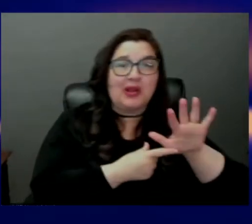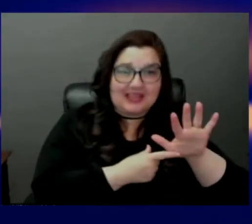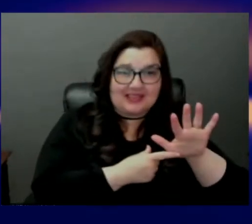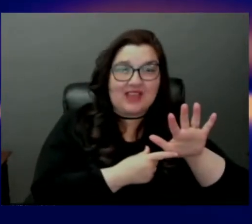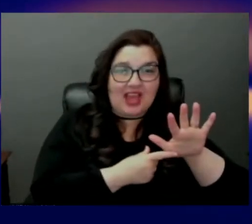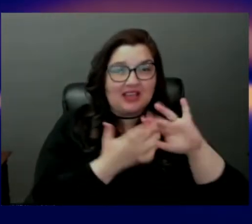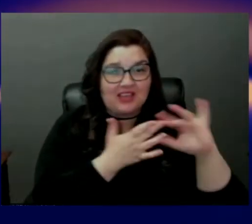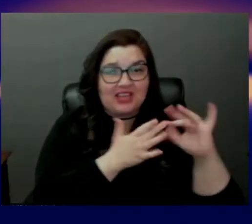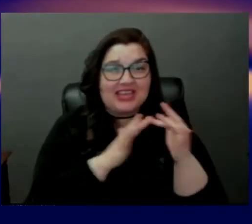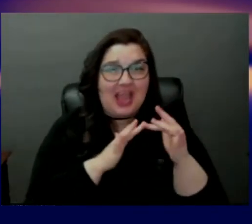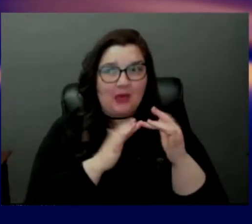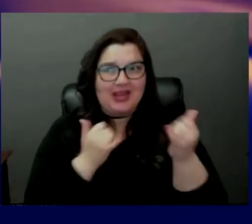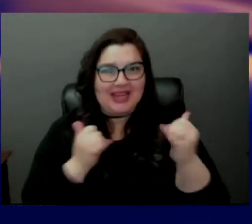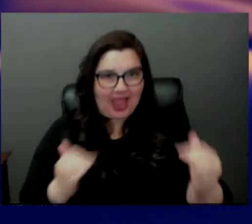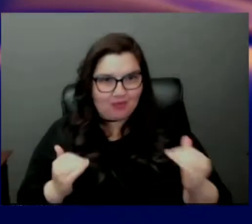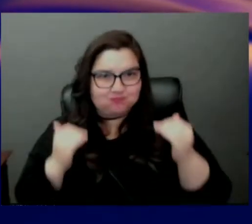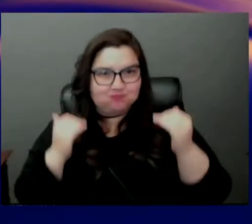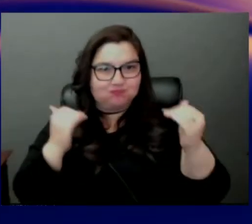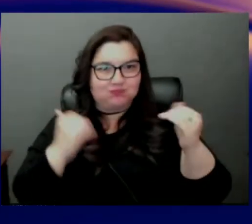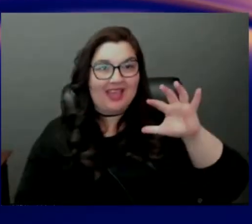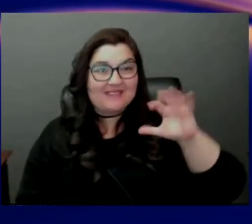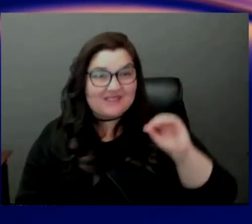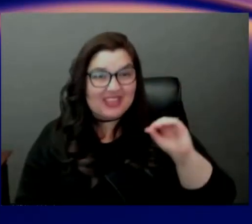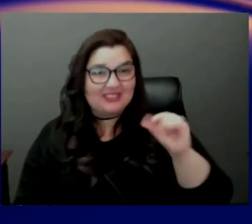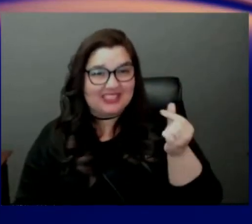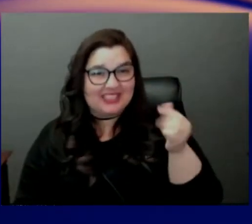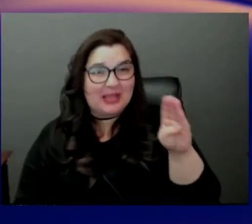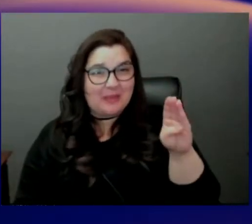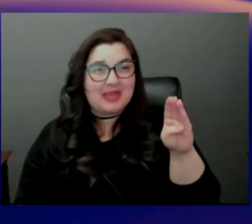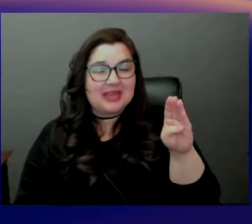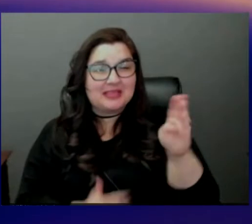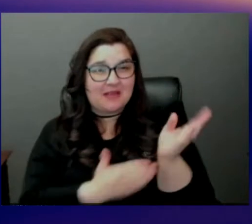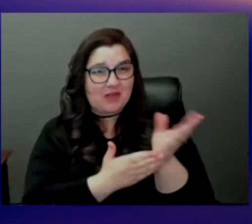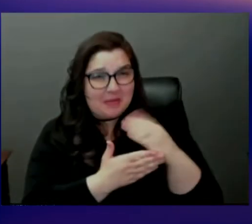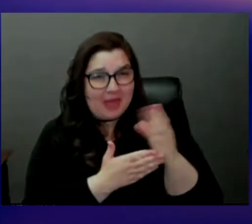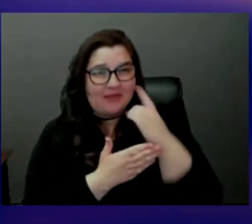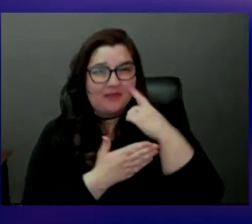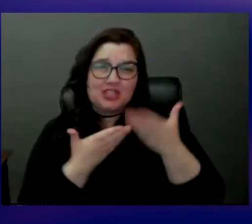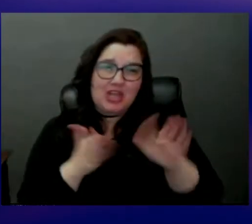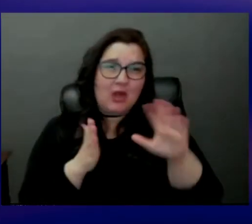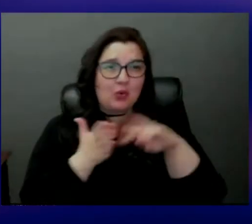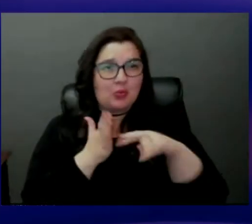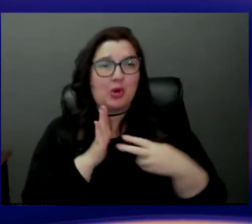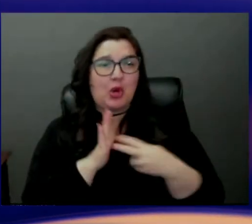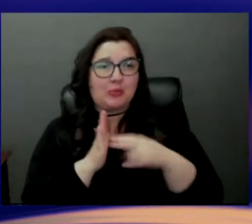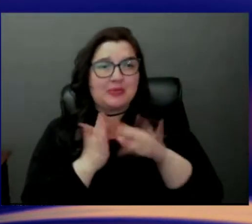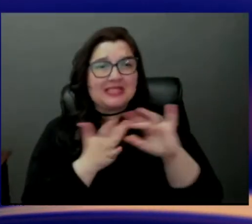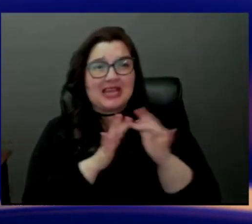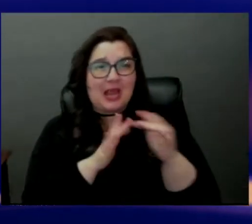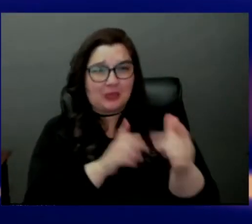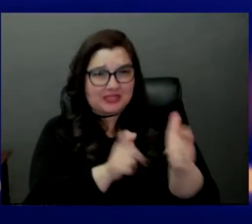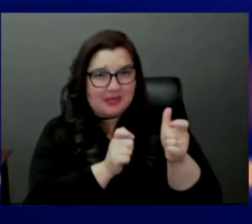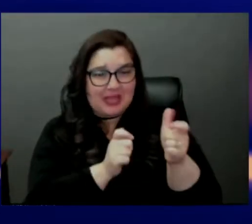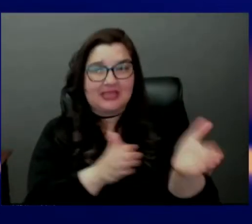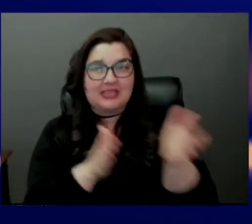up to now 50 gigabits of networking bandwidth for general purpose networking speeds. And then 40 gigabits now is there